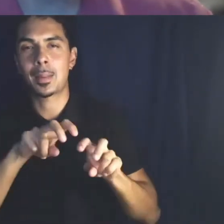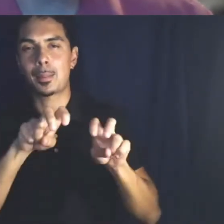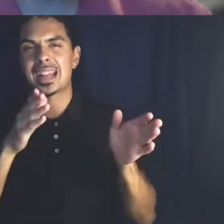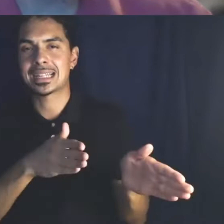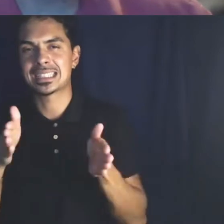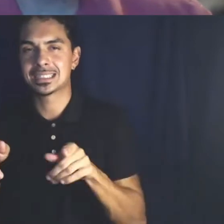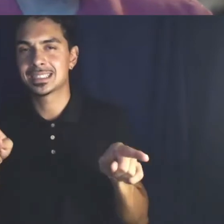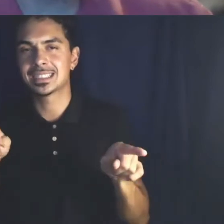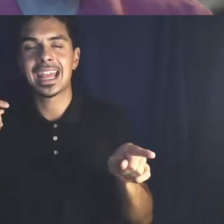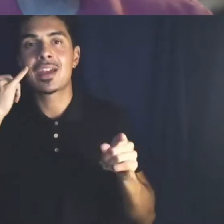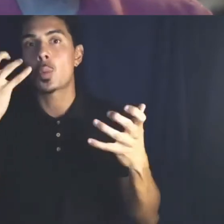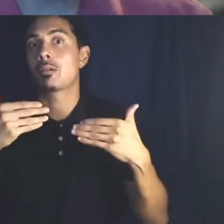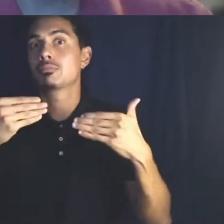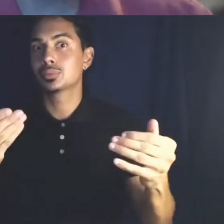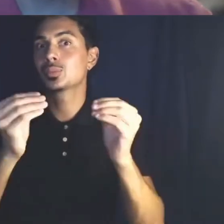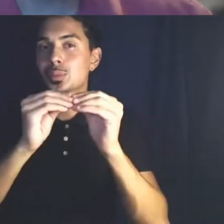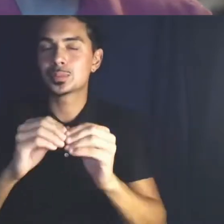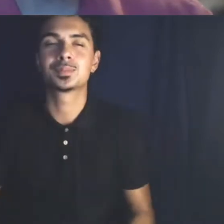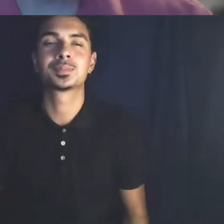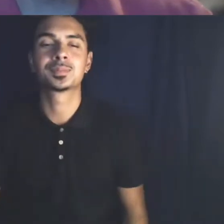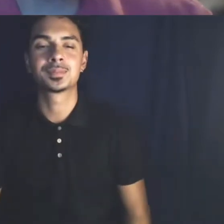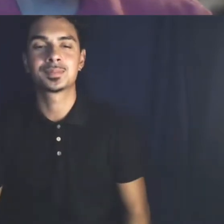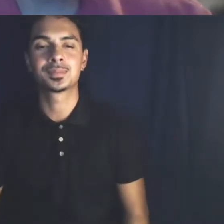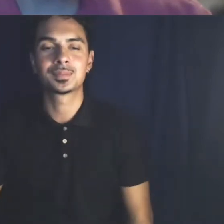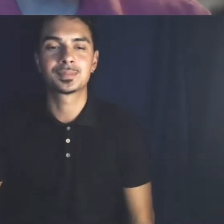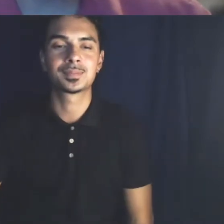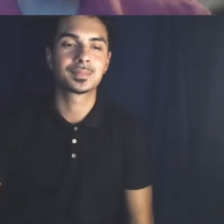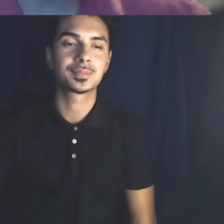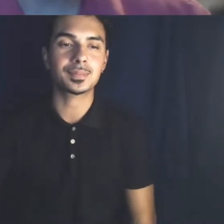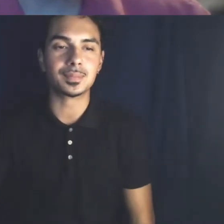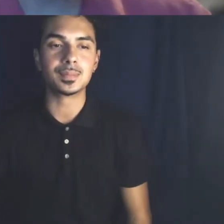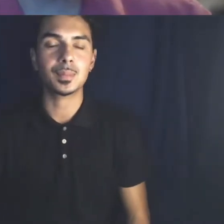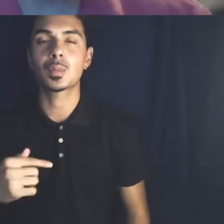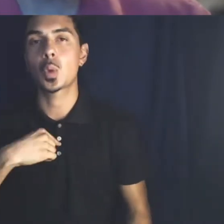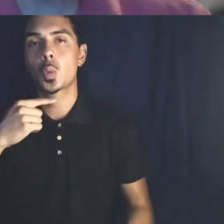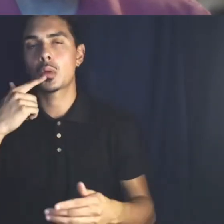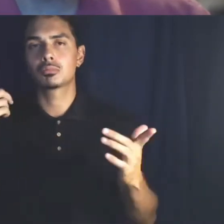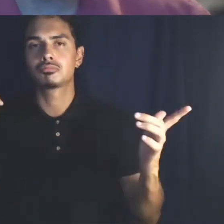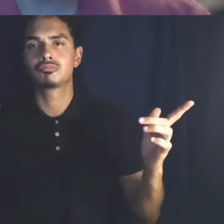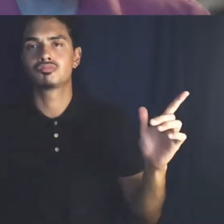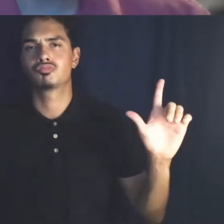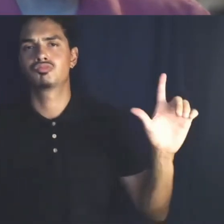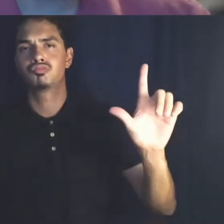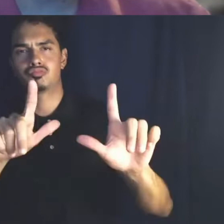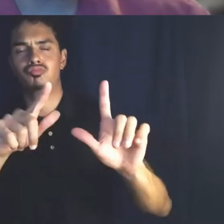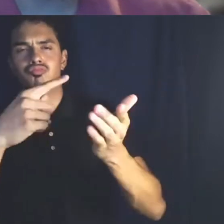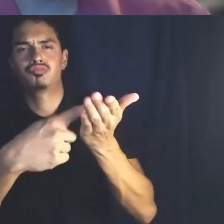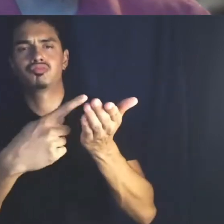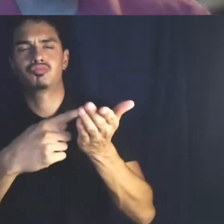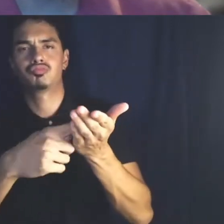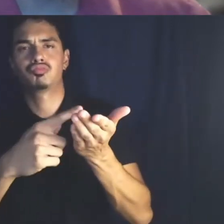Lemme just frame us a little bit in our time tonight and some of those housekeeping bits and pieces.